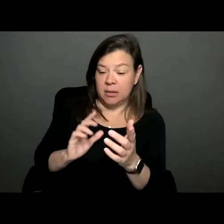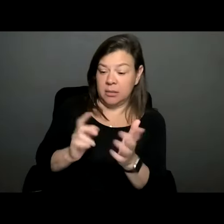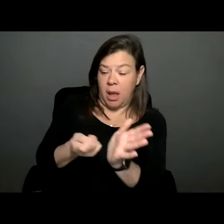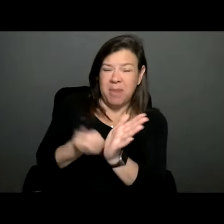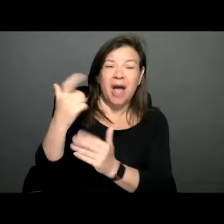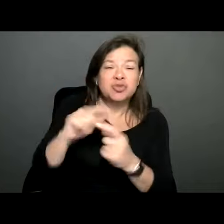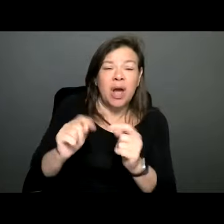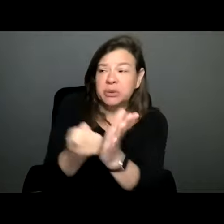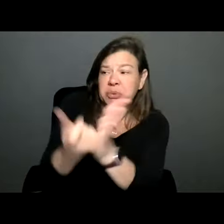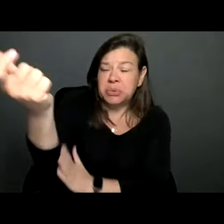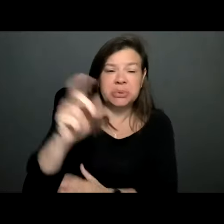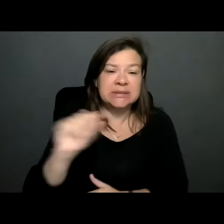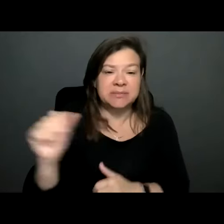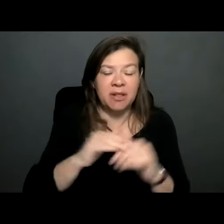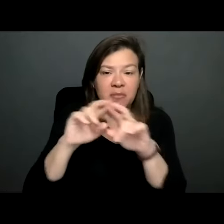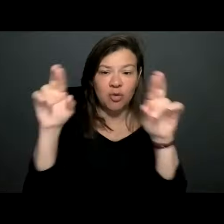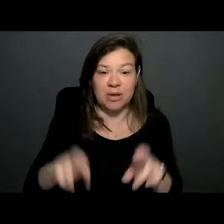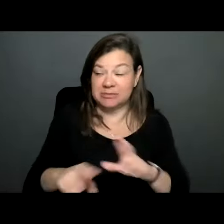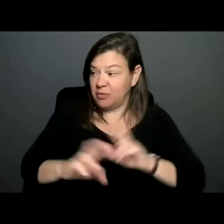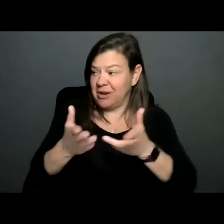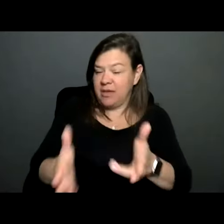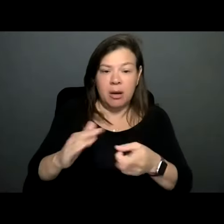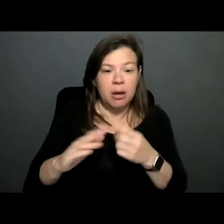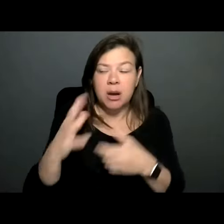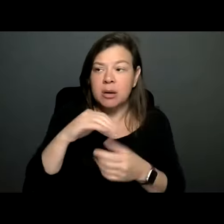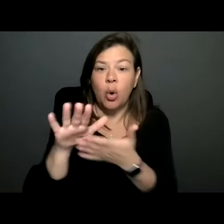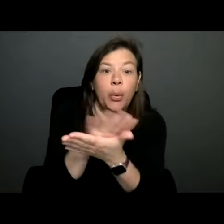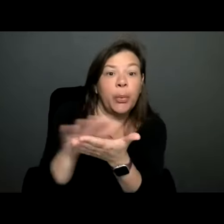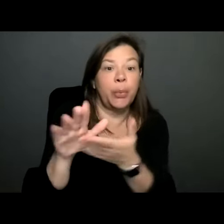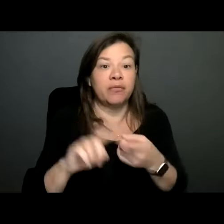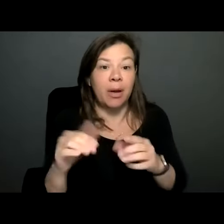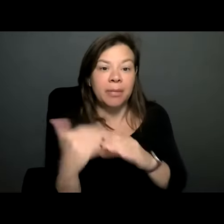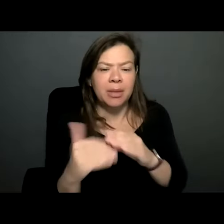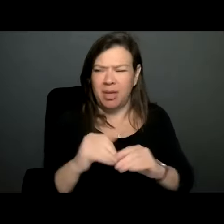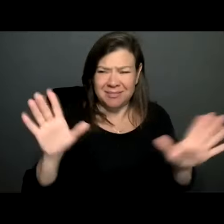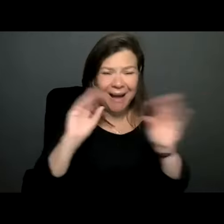or, you know, out of any emails or things like that that I send to directors